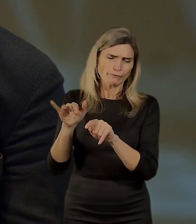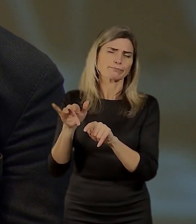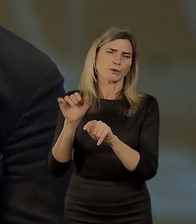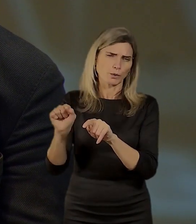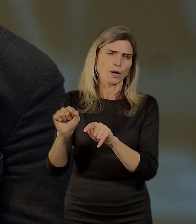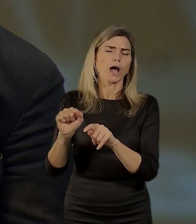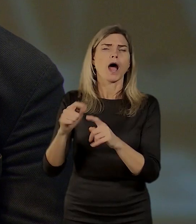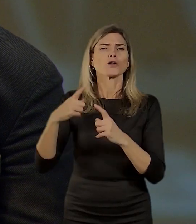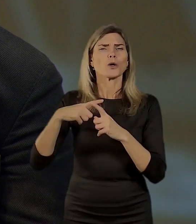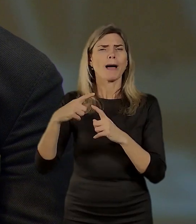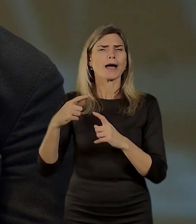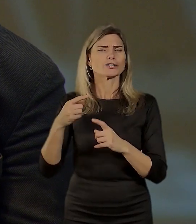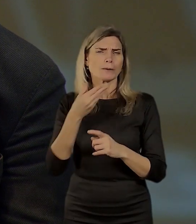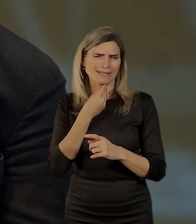the construction will also be created gradually, whether at the Modřany sugar refinery,